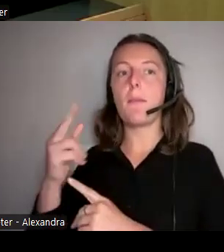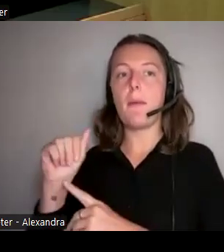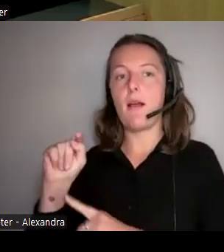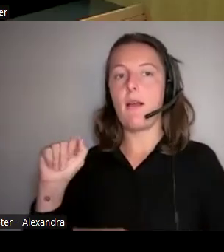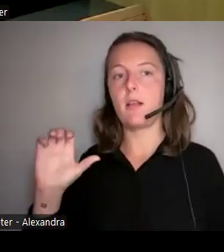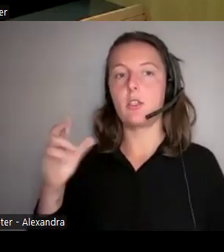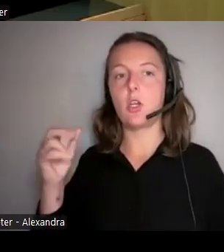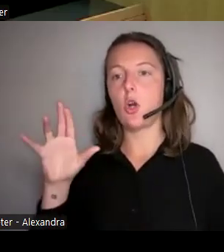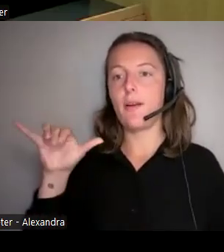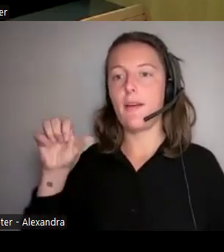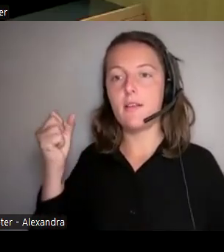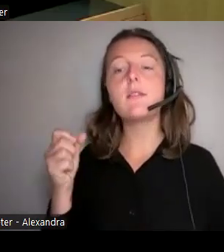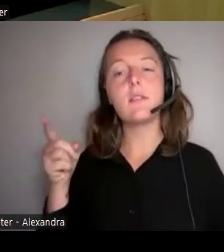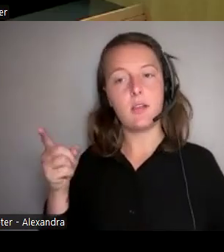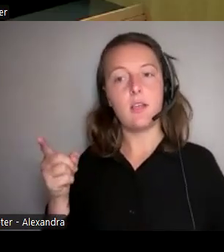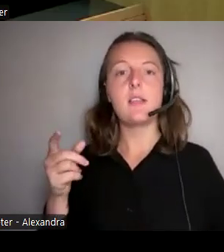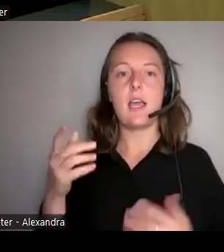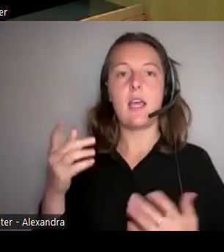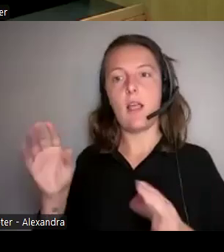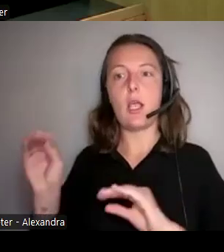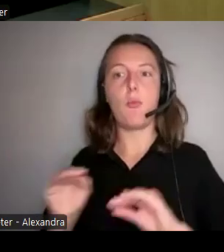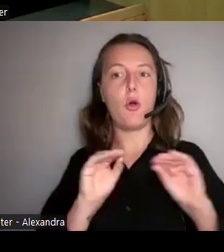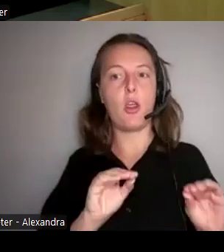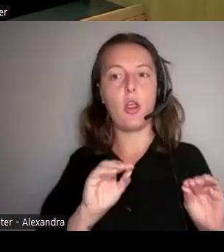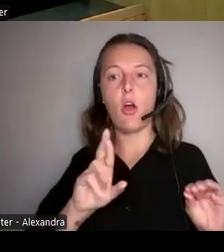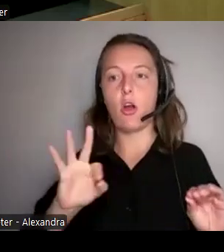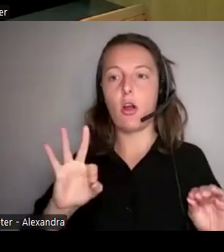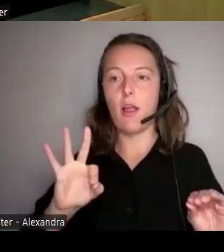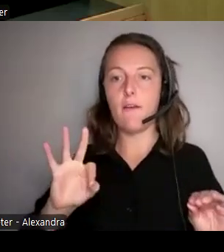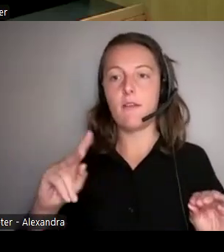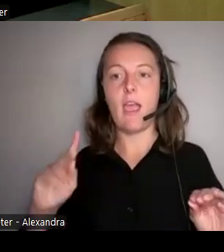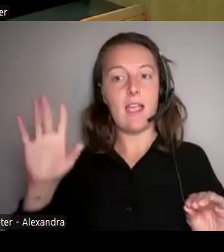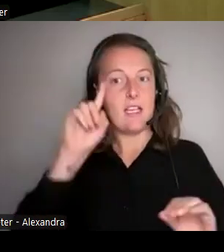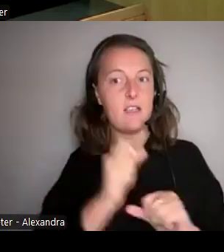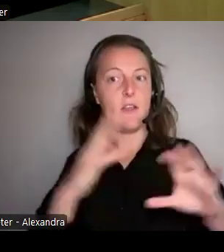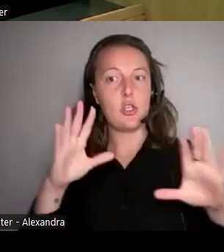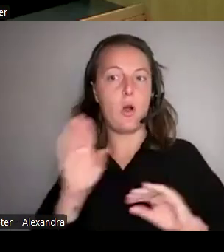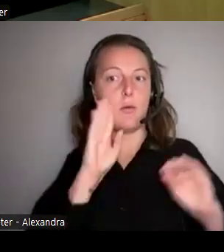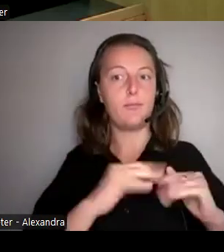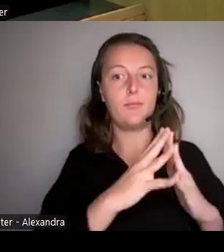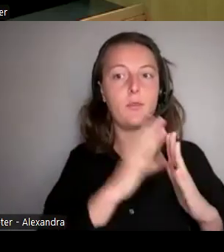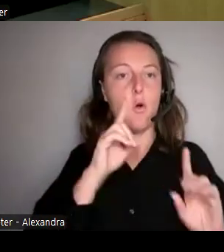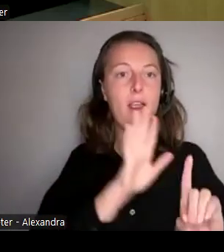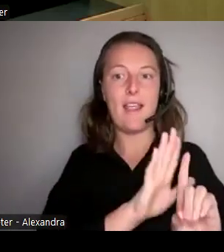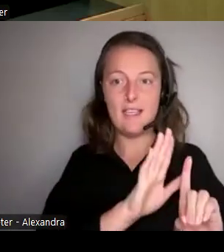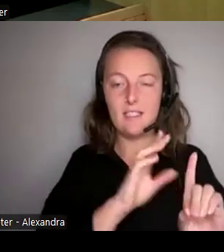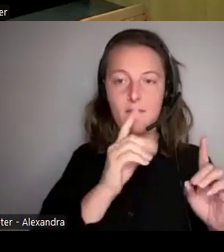is basically putting RFK's vision into his mission with specific priorities focused around chronic